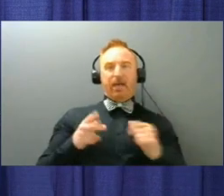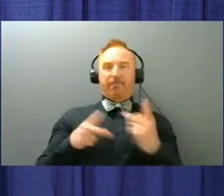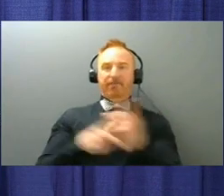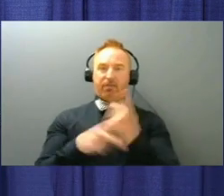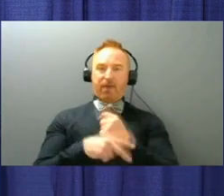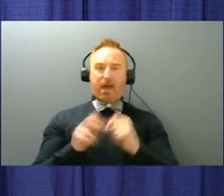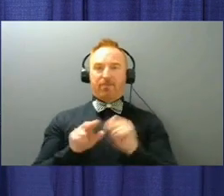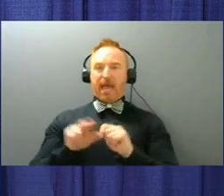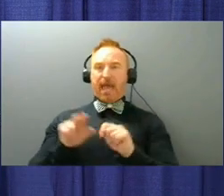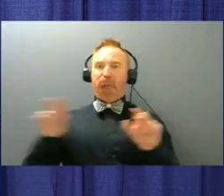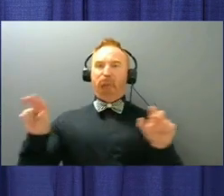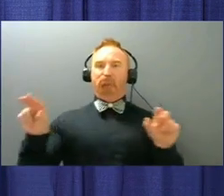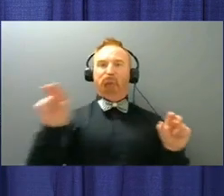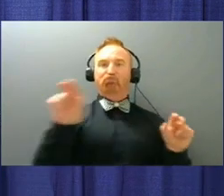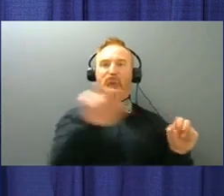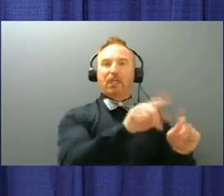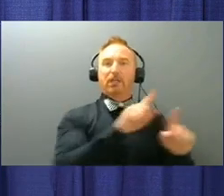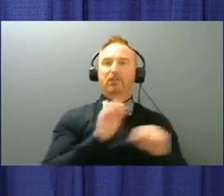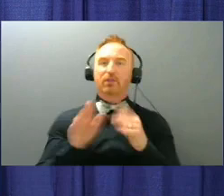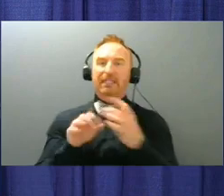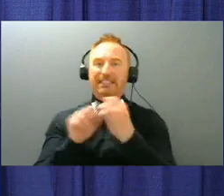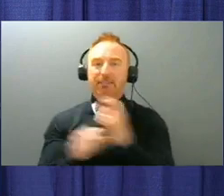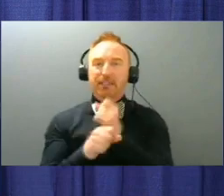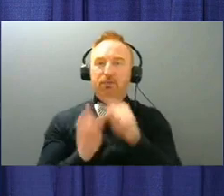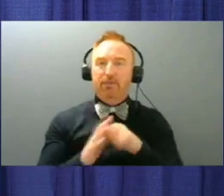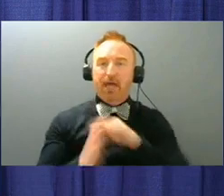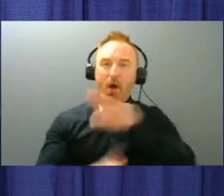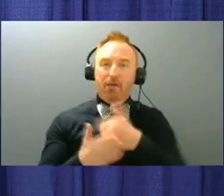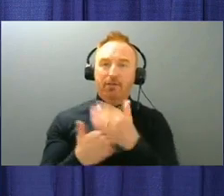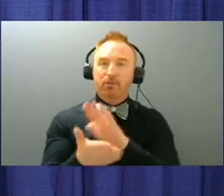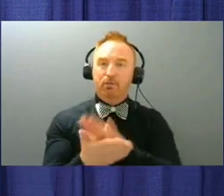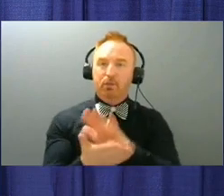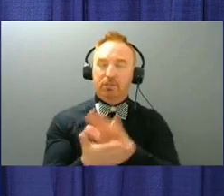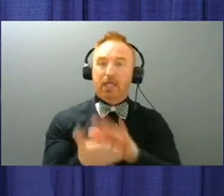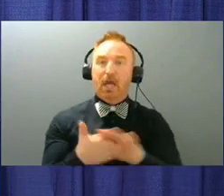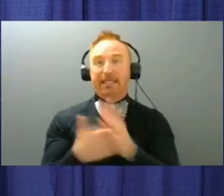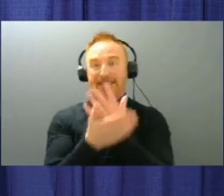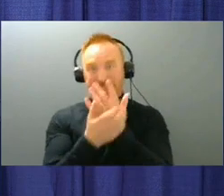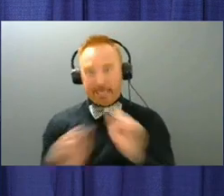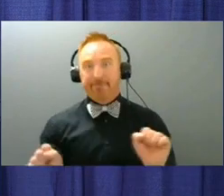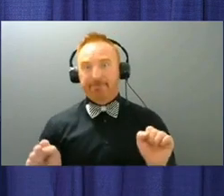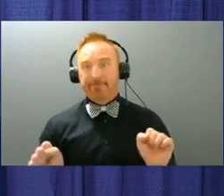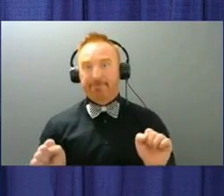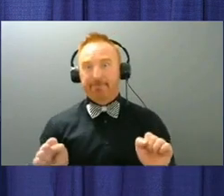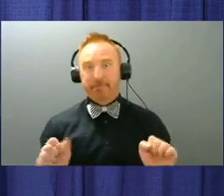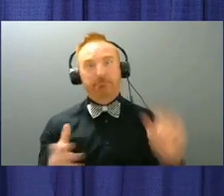into the system so that we can continue to make sure that every one of our schools is as safe as